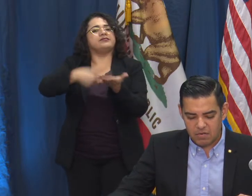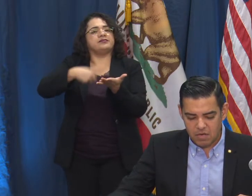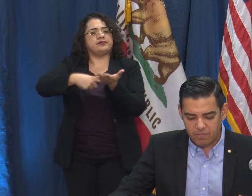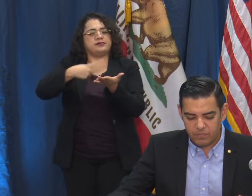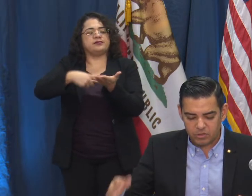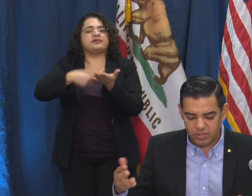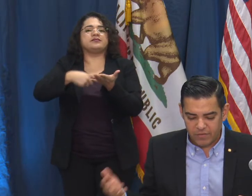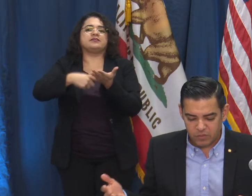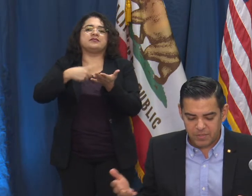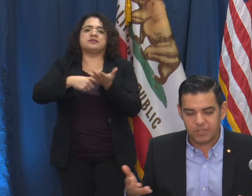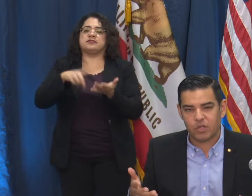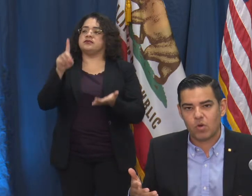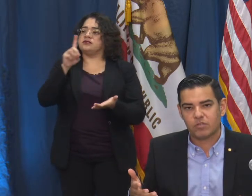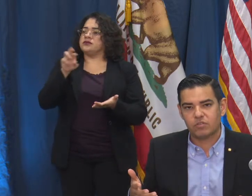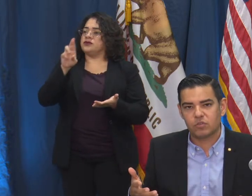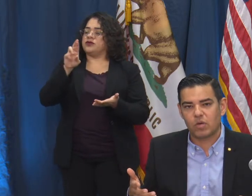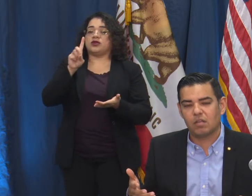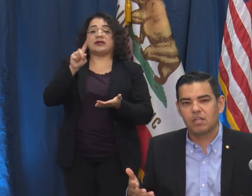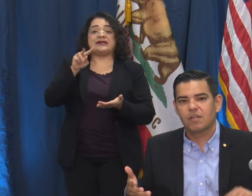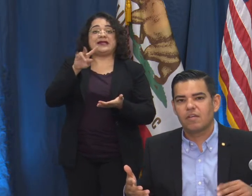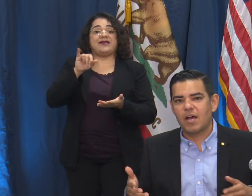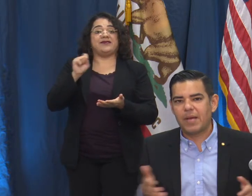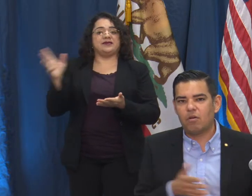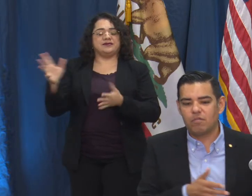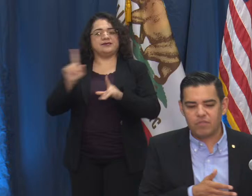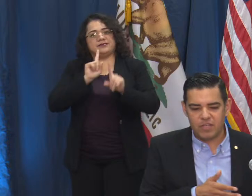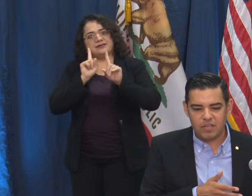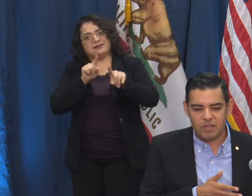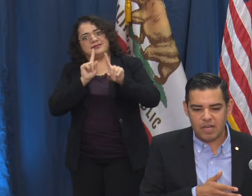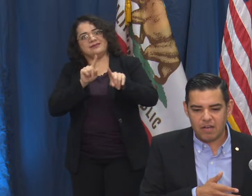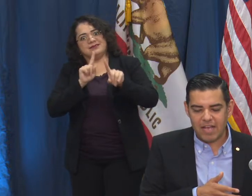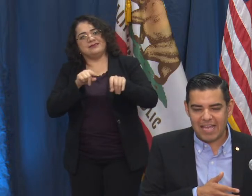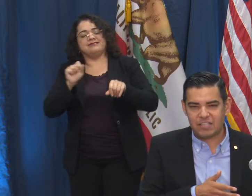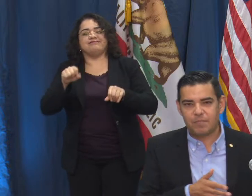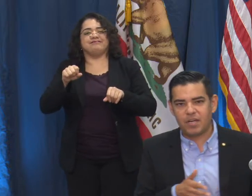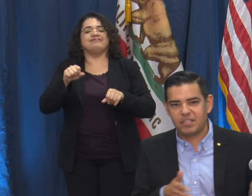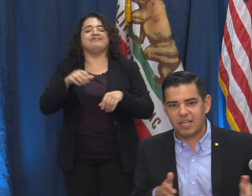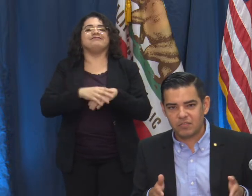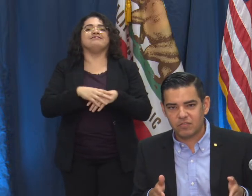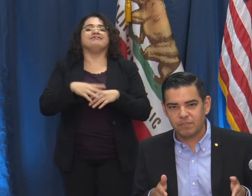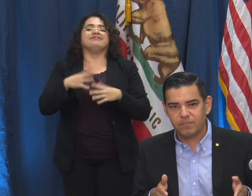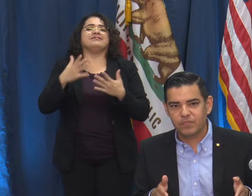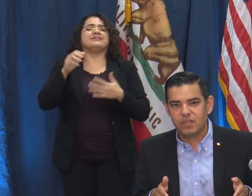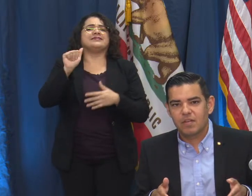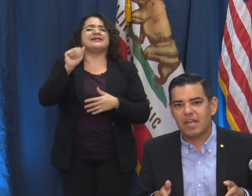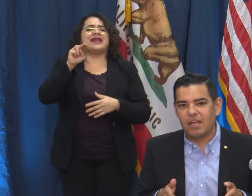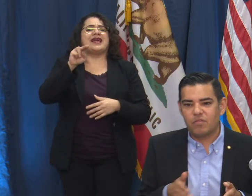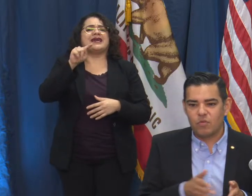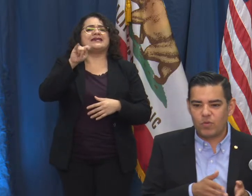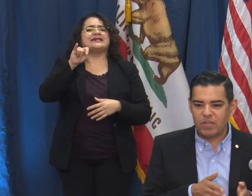Dr. Davis has been answering questions as well about the antibody test and we